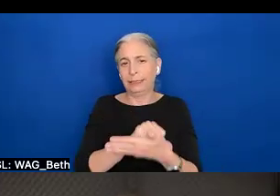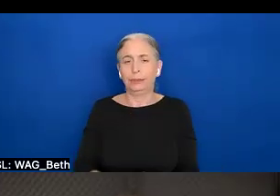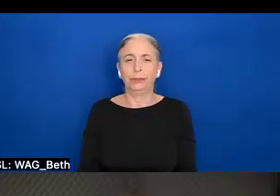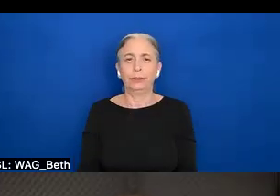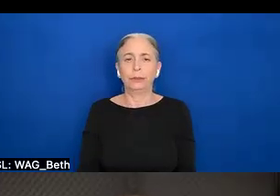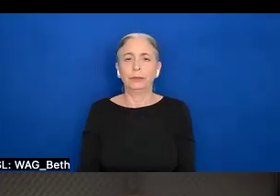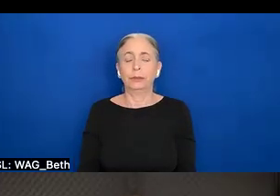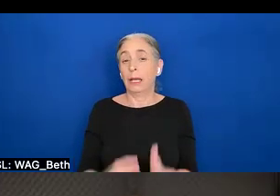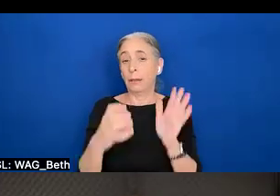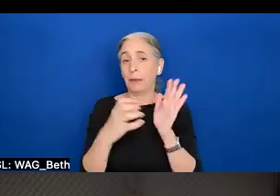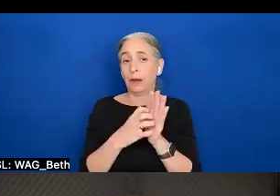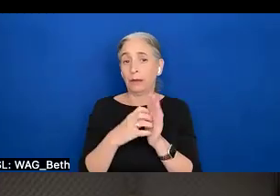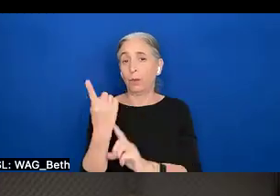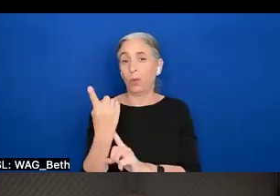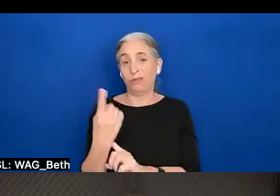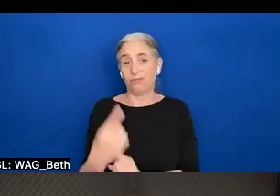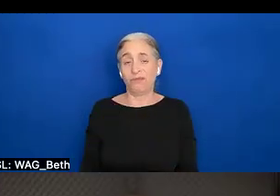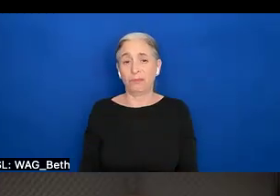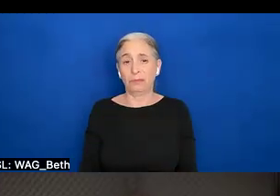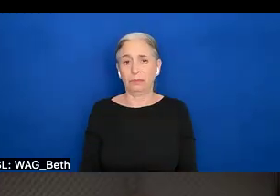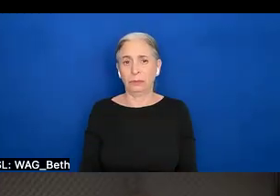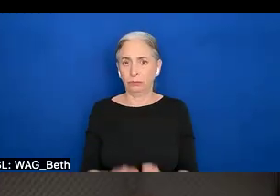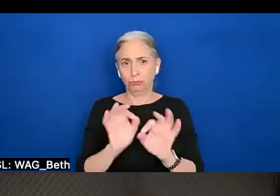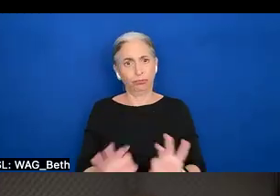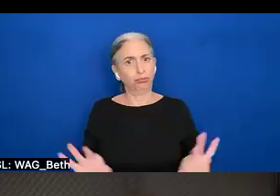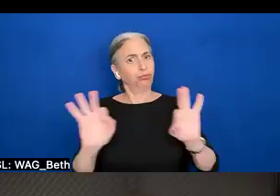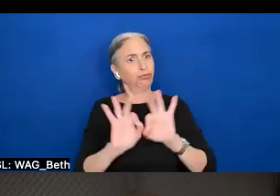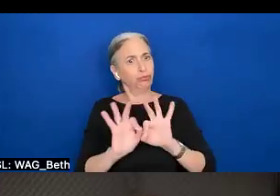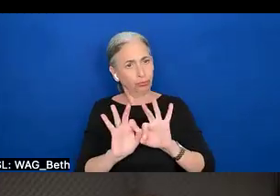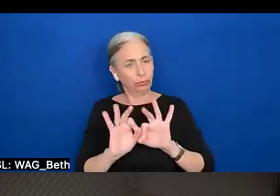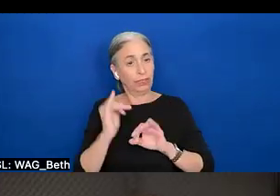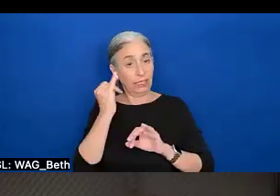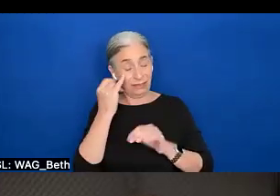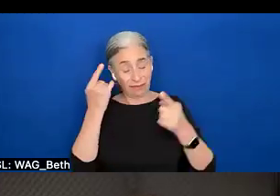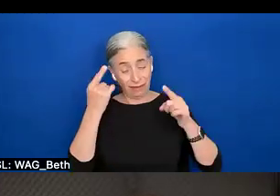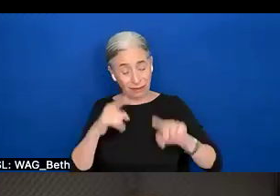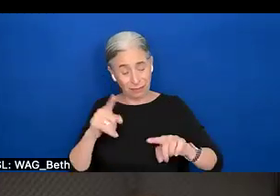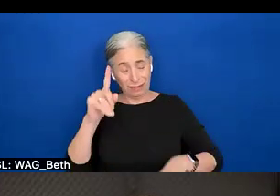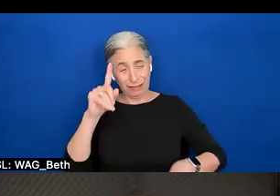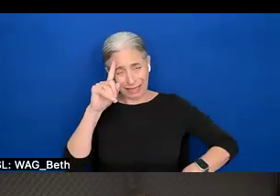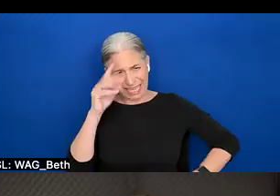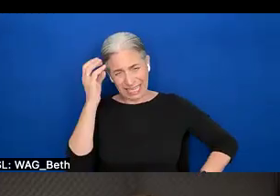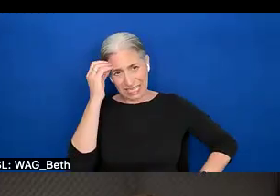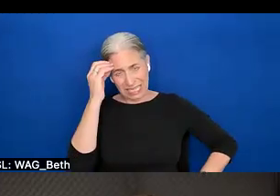And paragraph is one of them. And it's very important, because if you think on how a